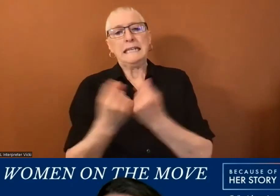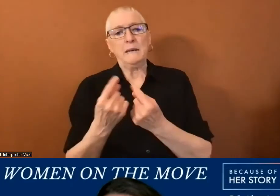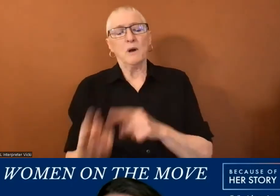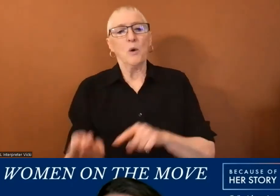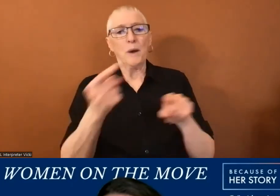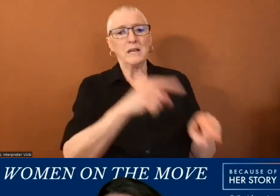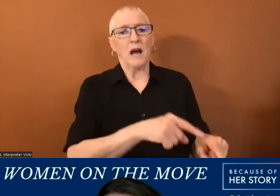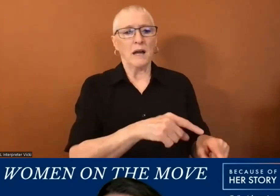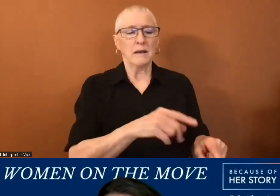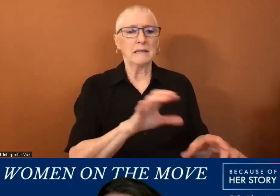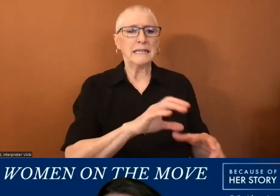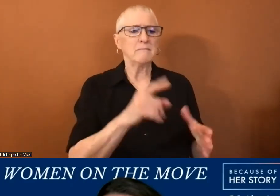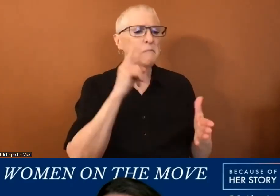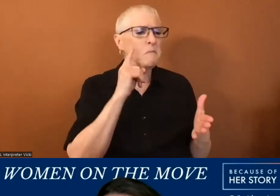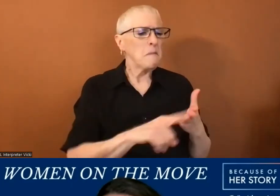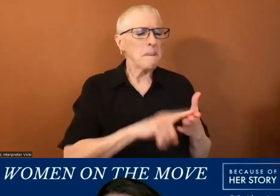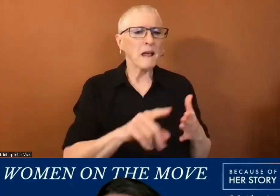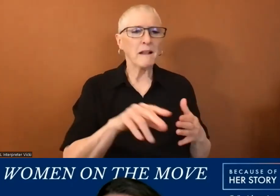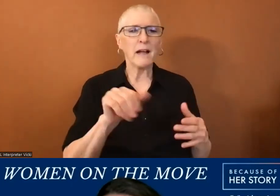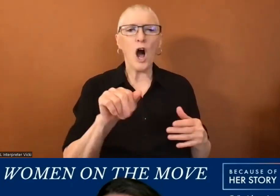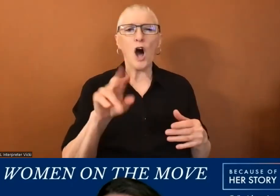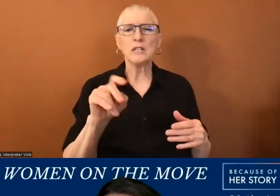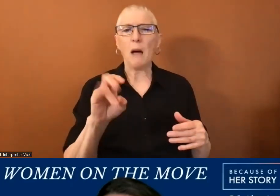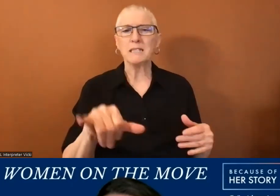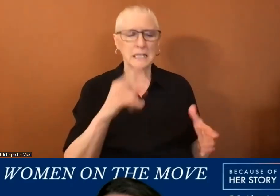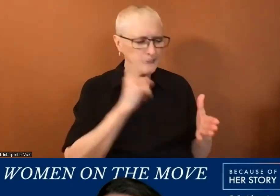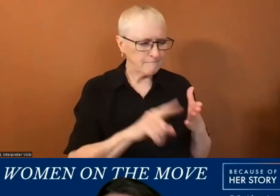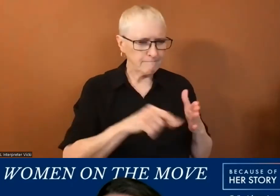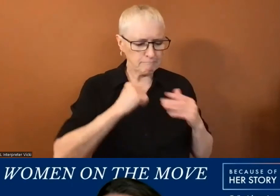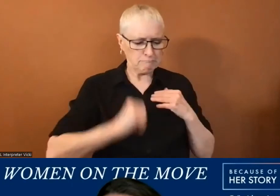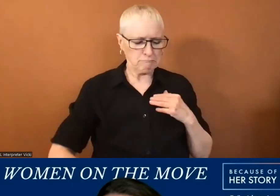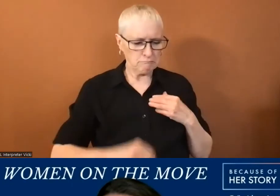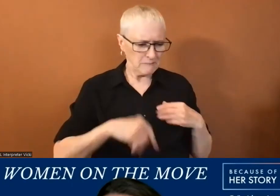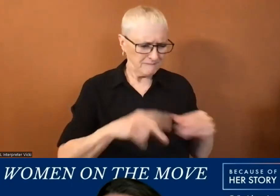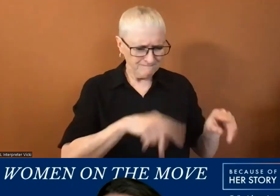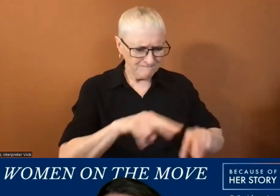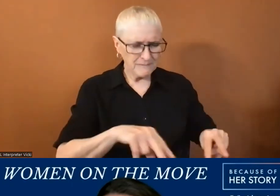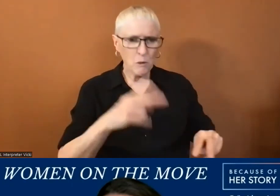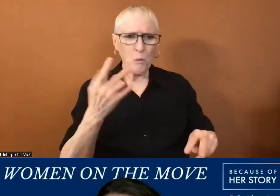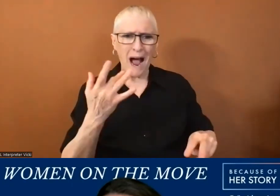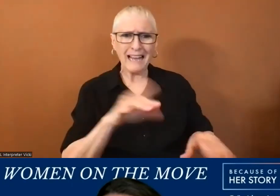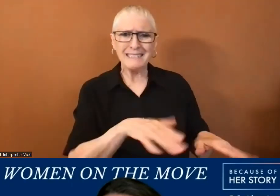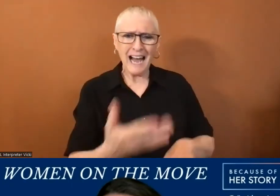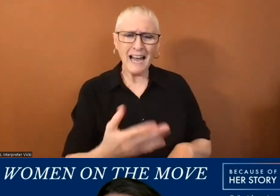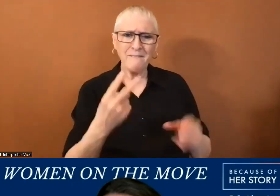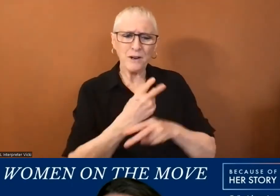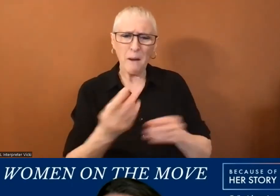so similar to a human autopsy, to kind of figure out more about that animal and um collected some